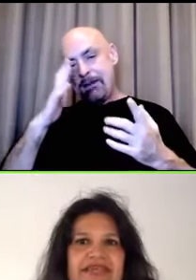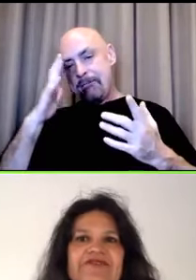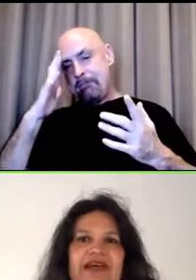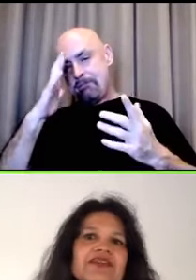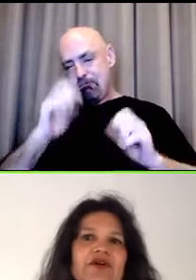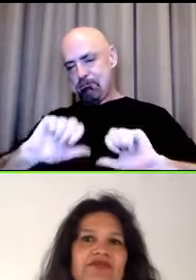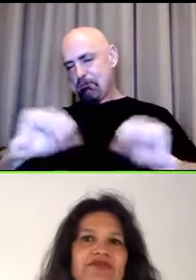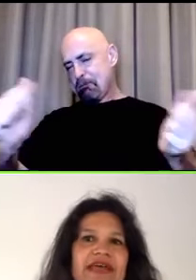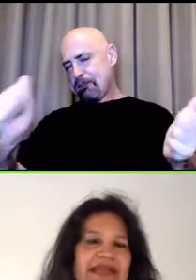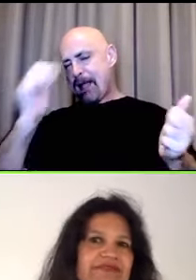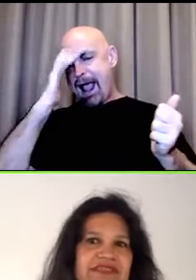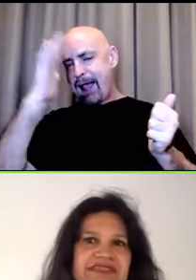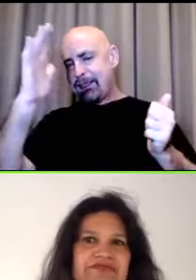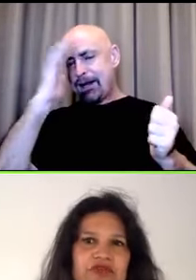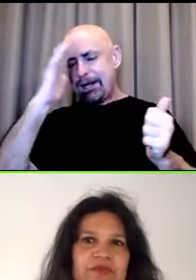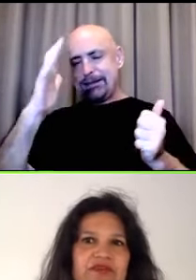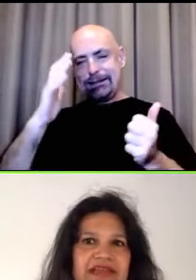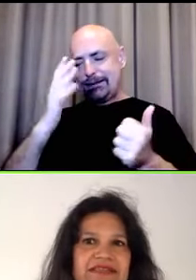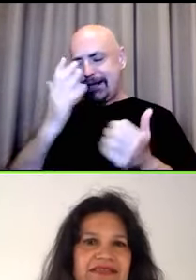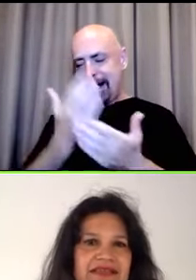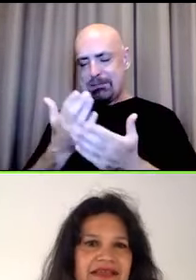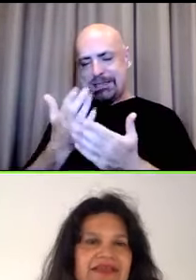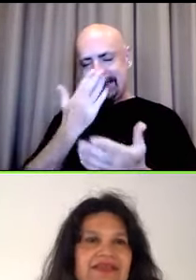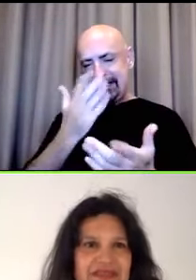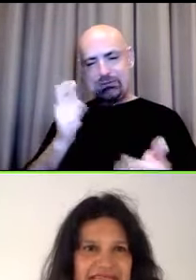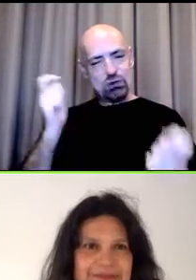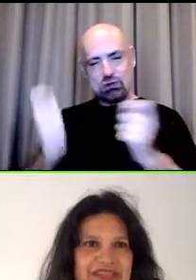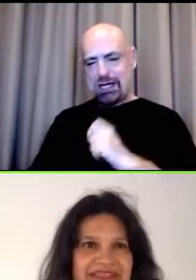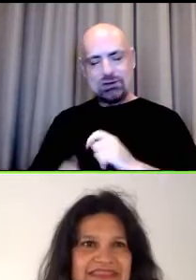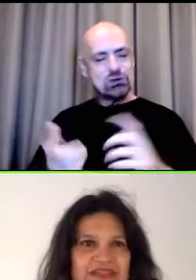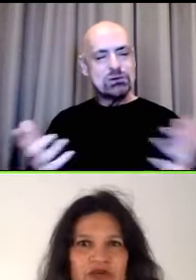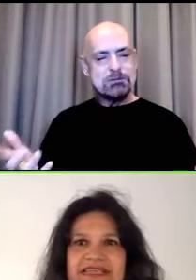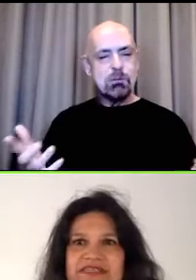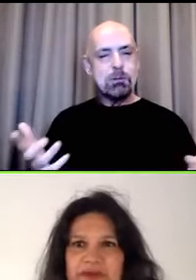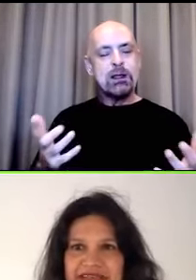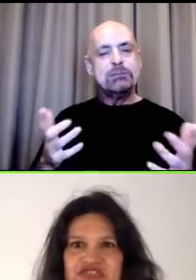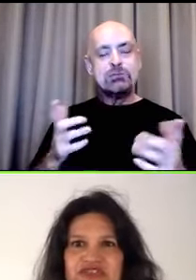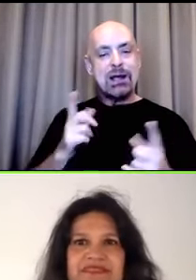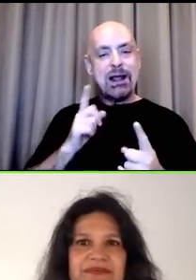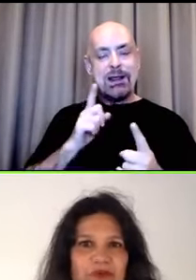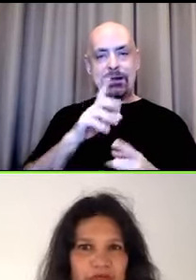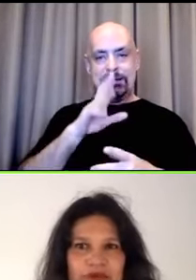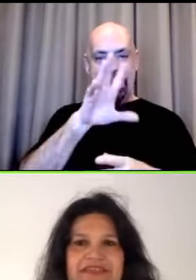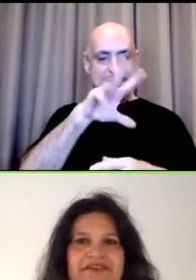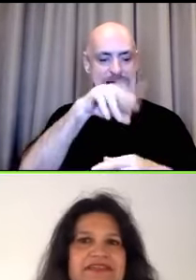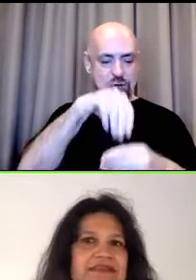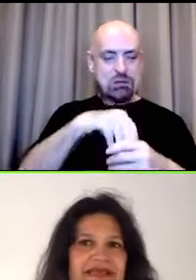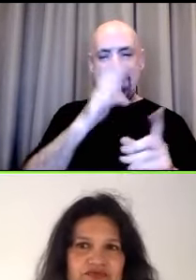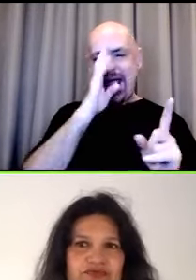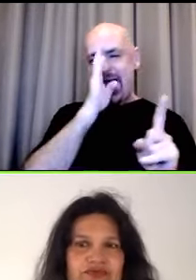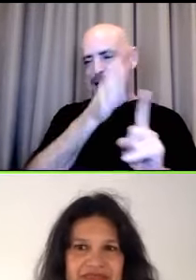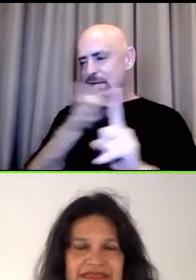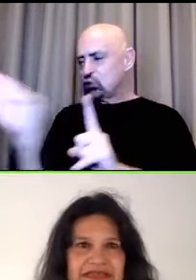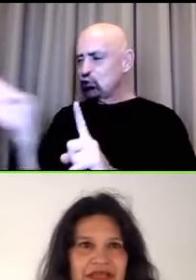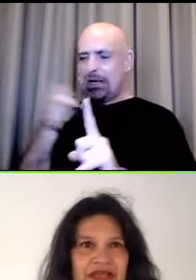from the law in orter to reclaim what the state can do for the people, it's just so important to have this